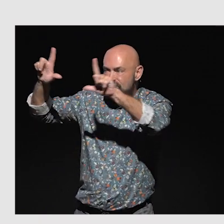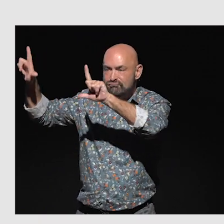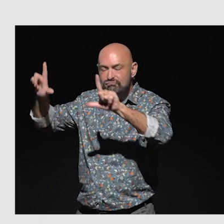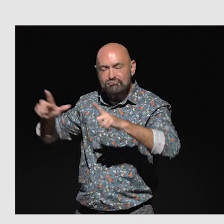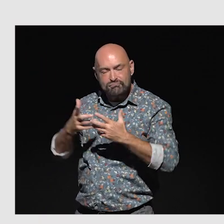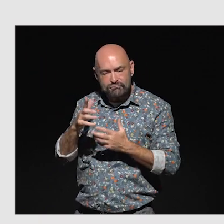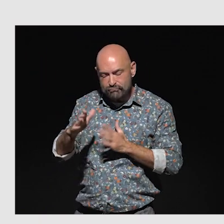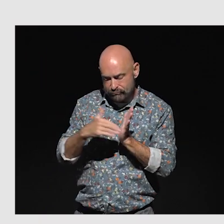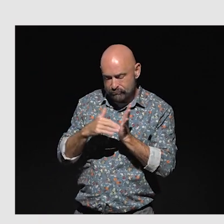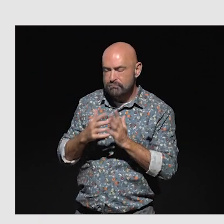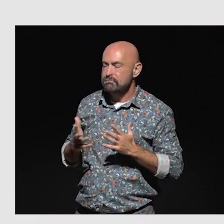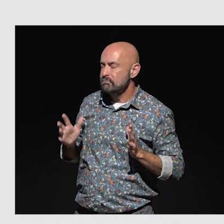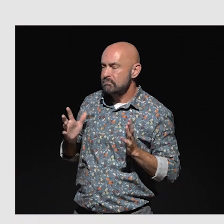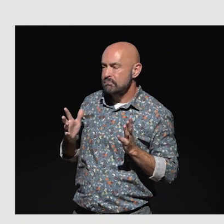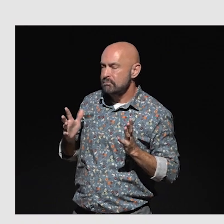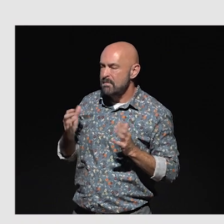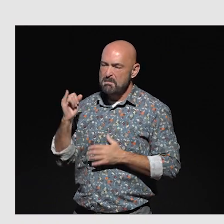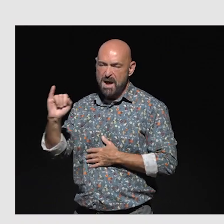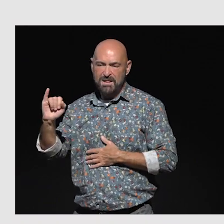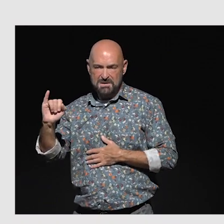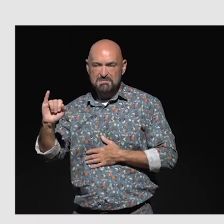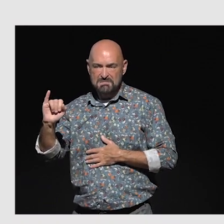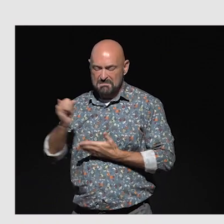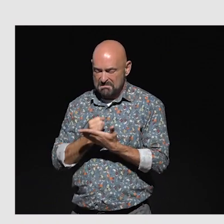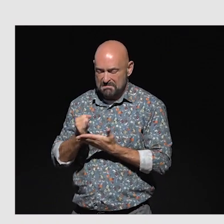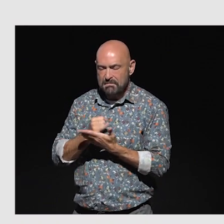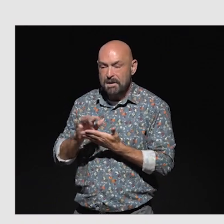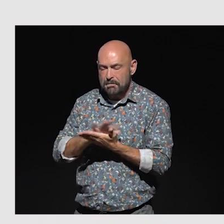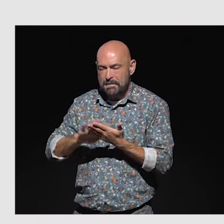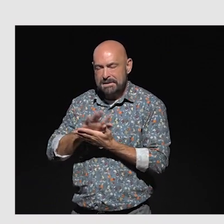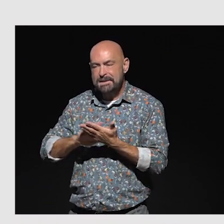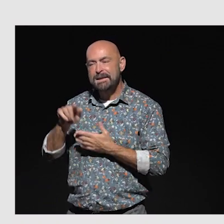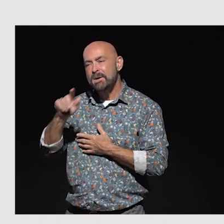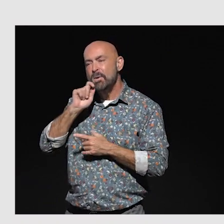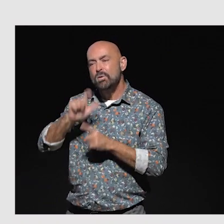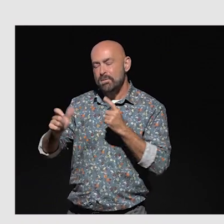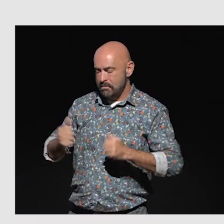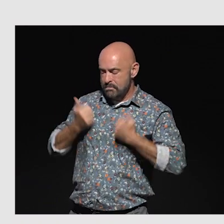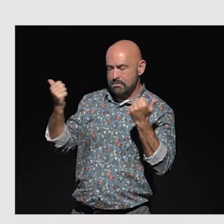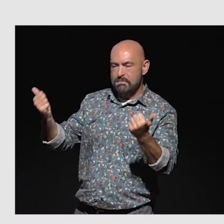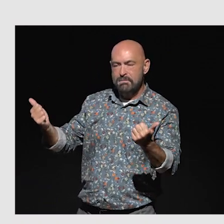and he said simply, "Badly." By which he meant he was going to do it the way he wanted.